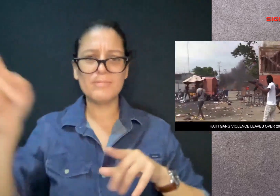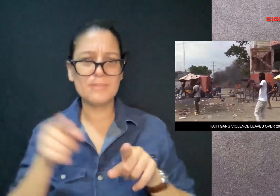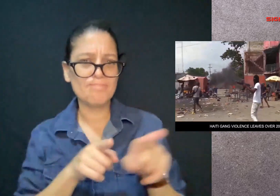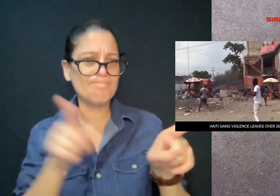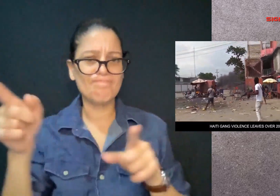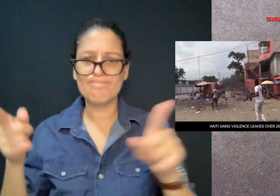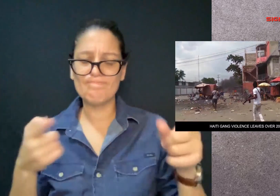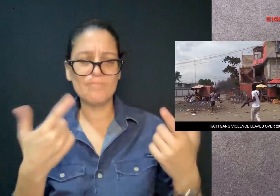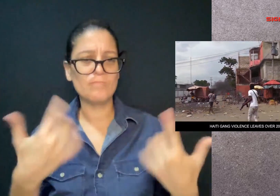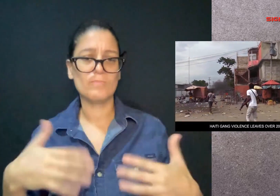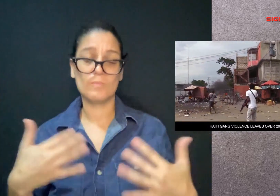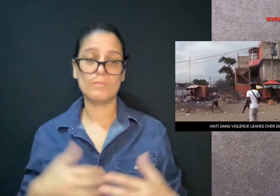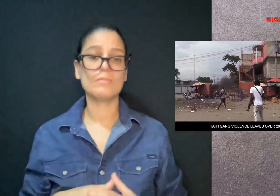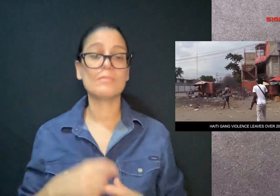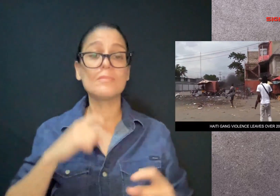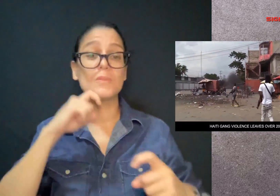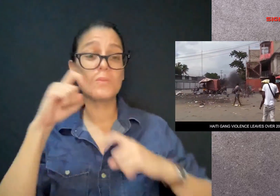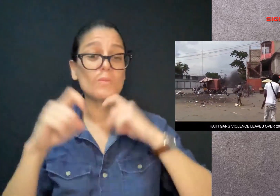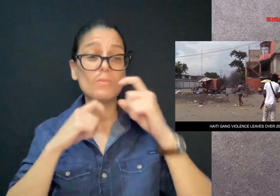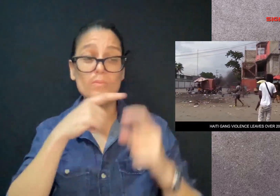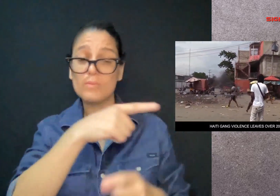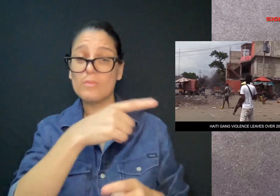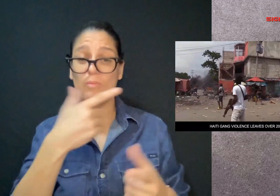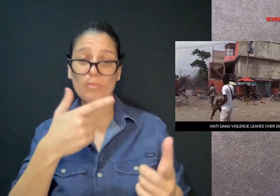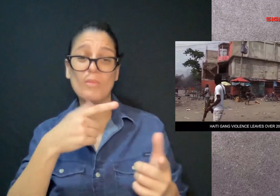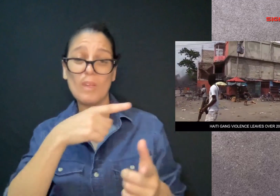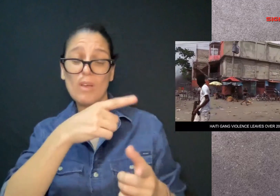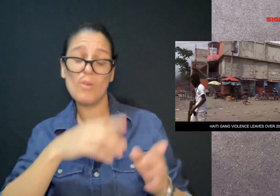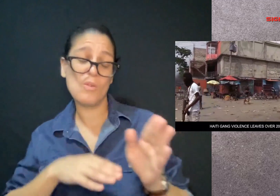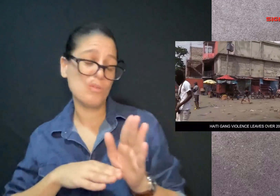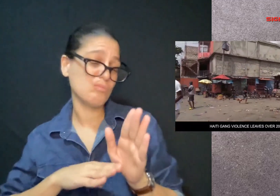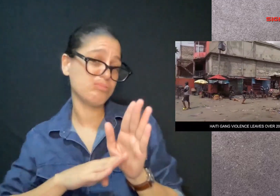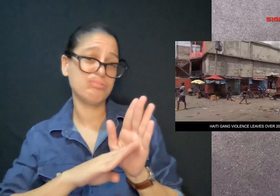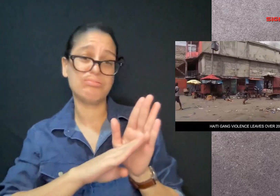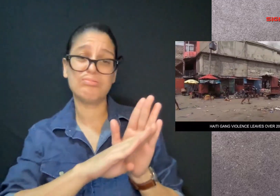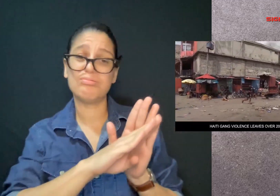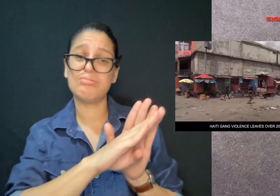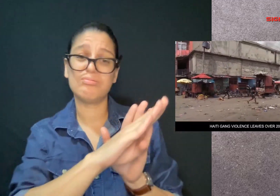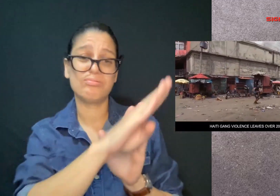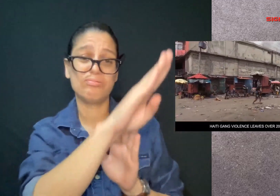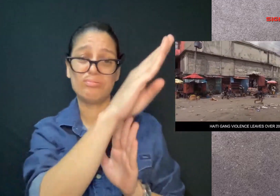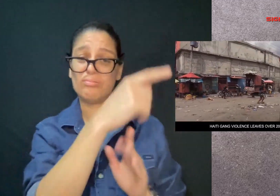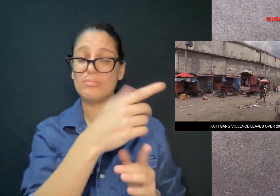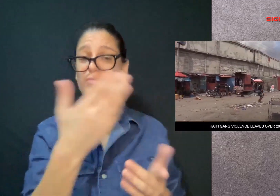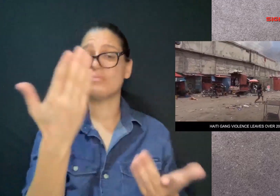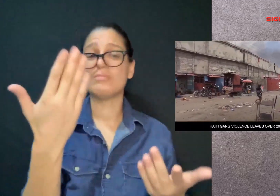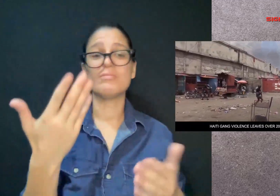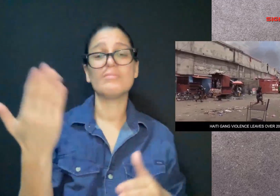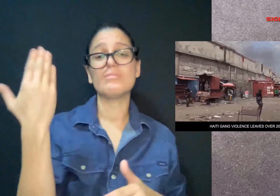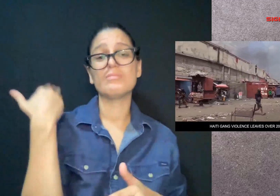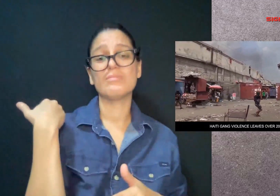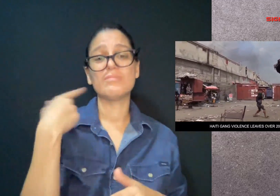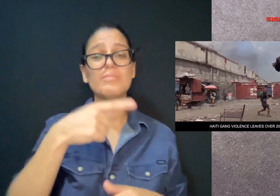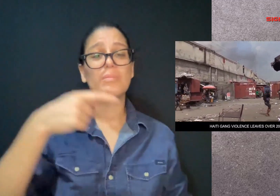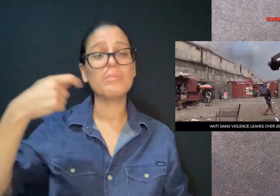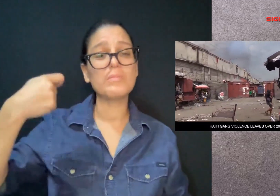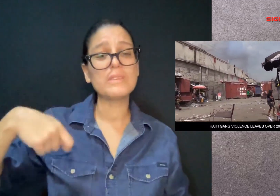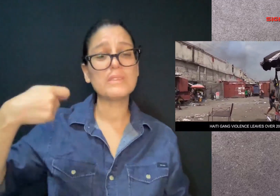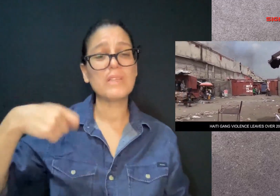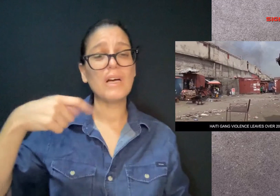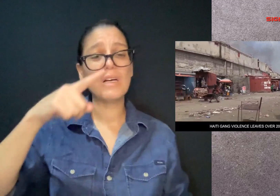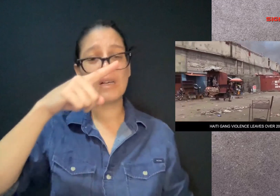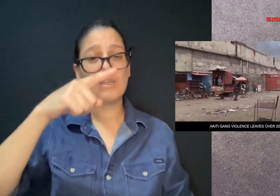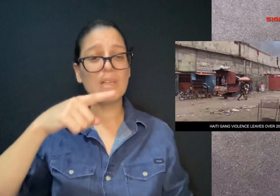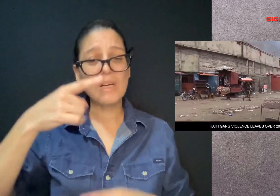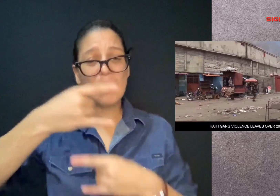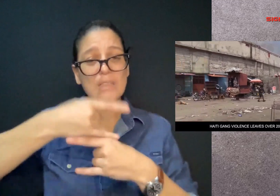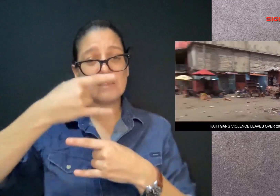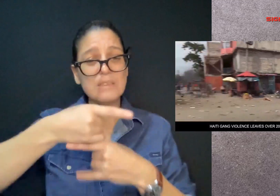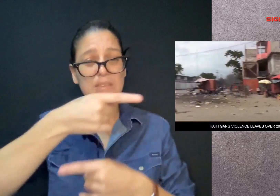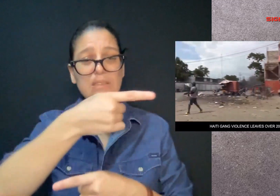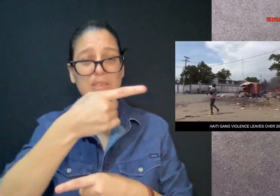attempt to escape gun violence has been on the rise since the assassination of the country's